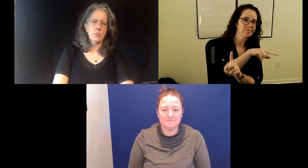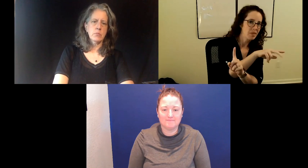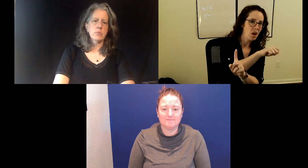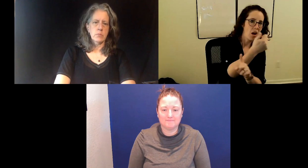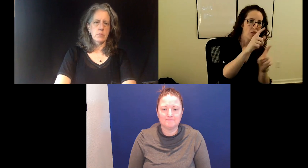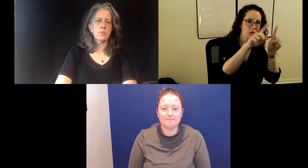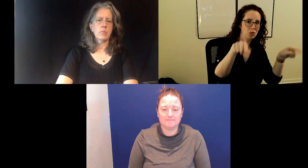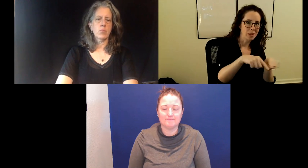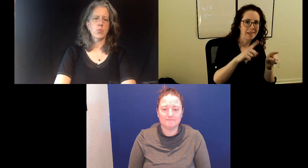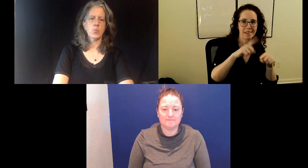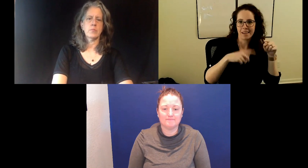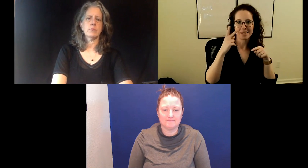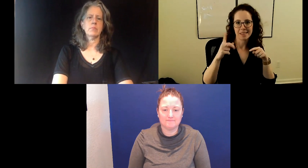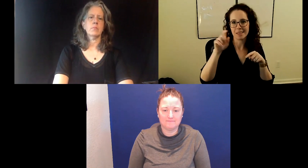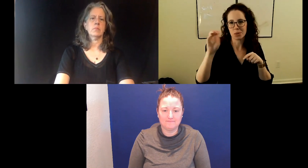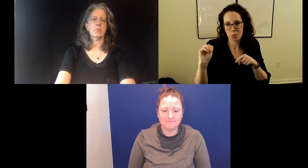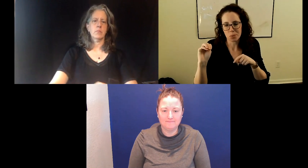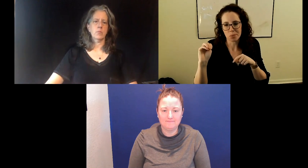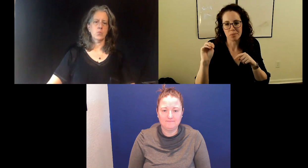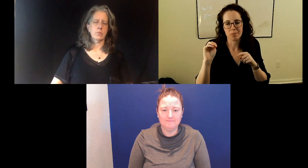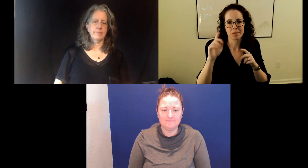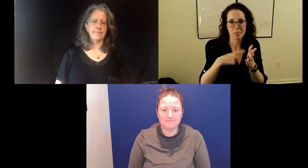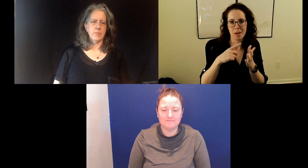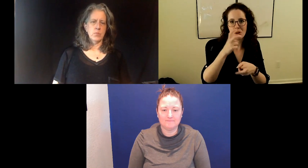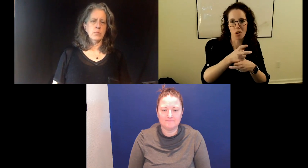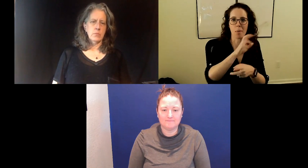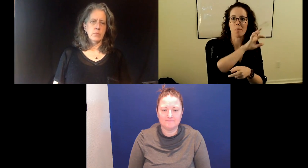then you know you have to look at the one you have to look at one screen also look at zoom you have